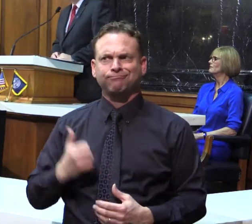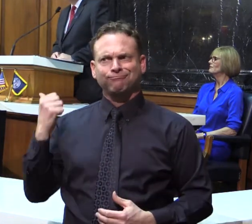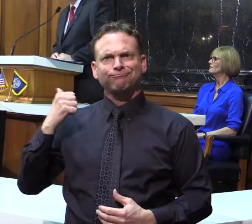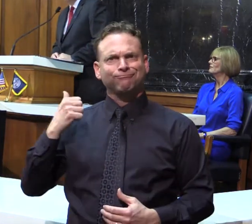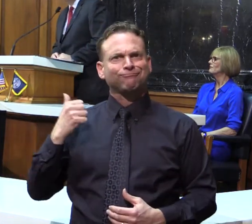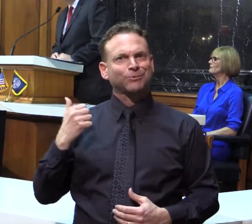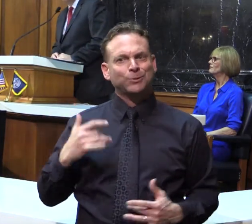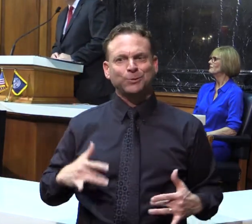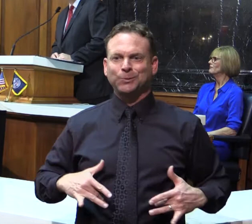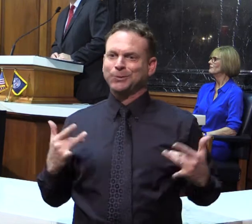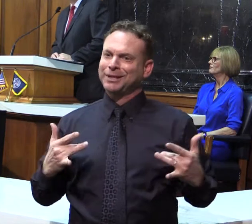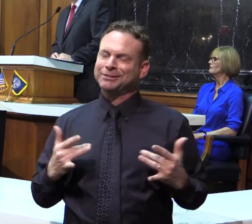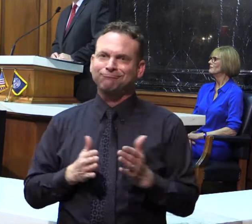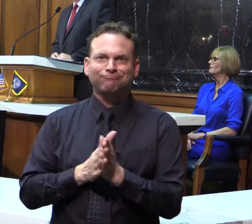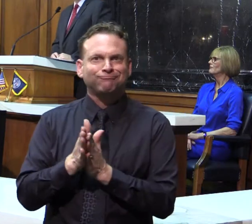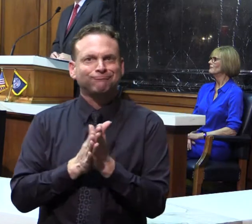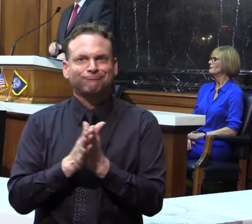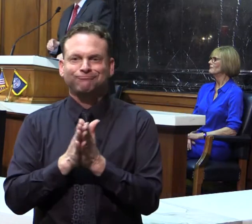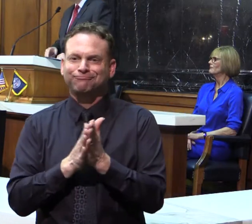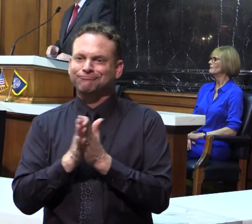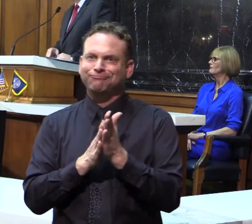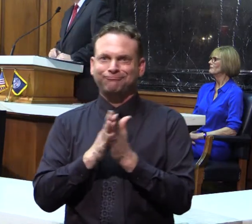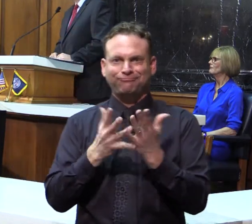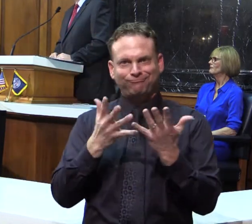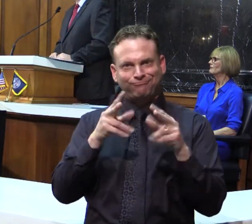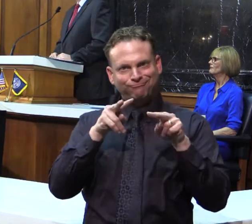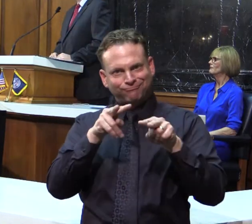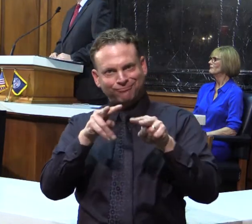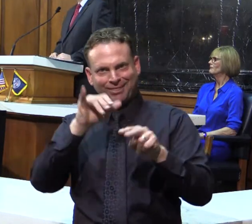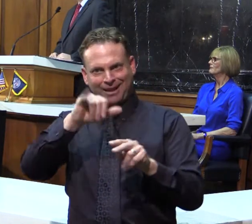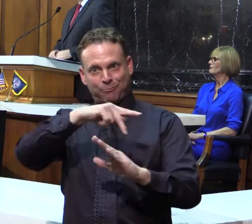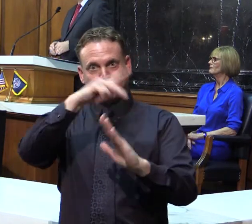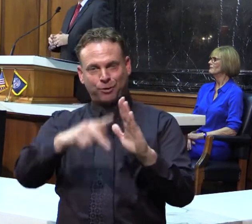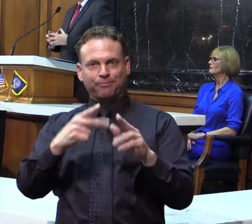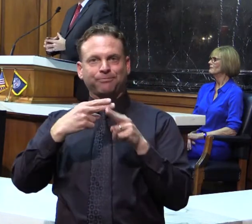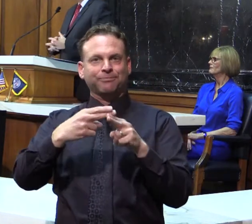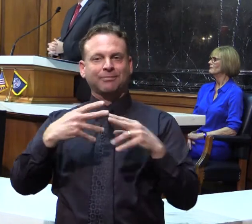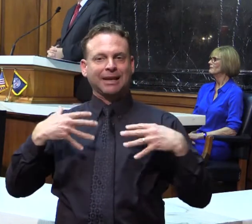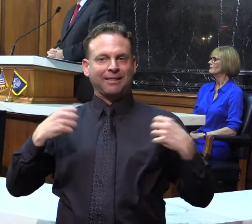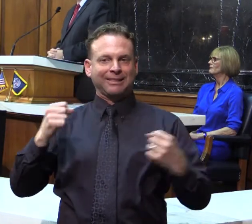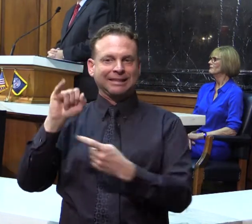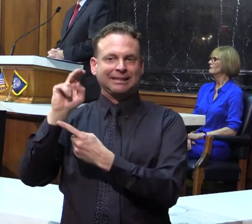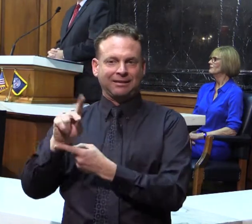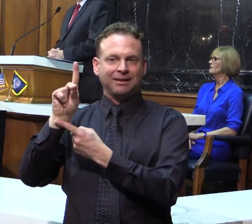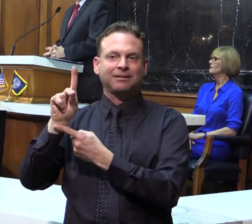More than 400,000 Hoosiers are covered by this plan – which is improving behaviors